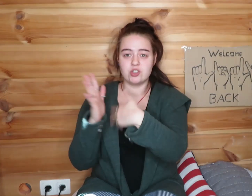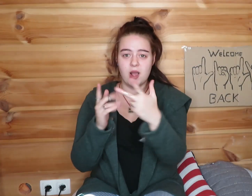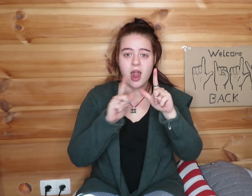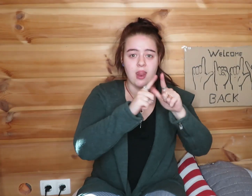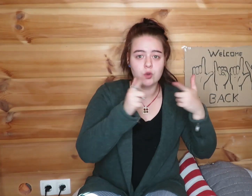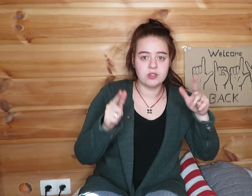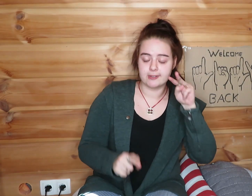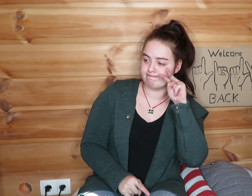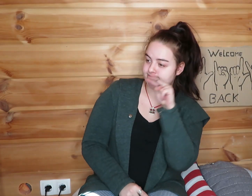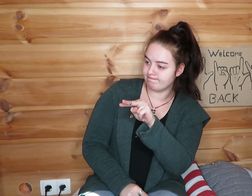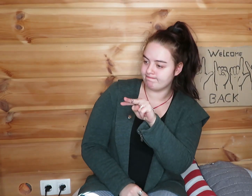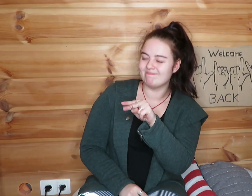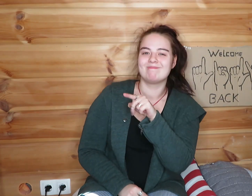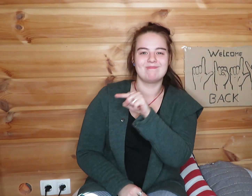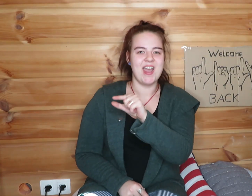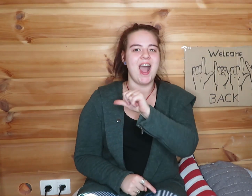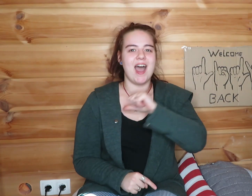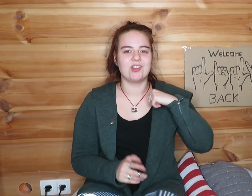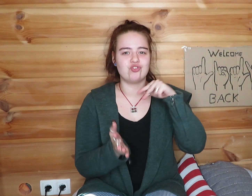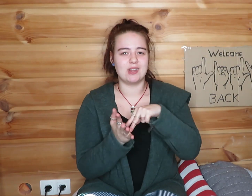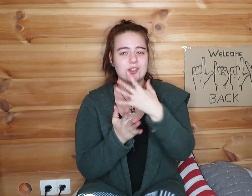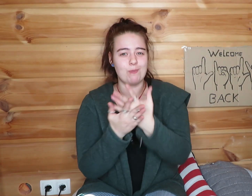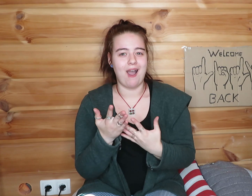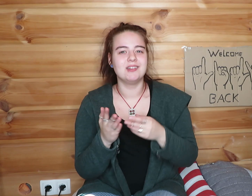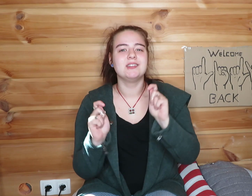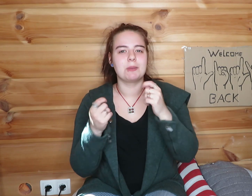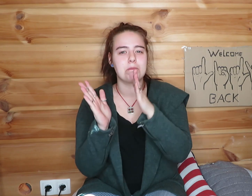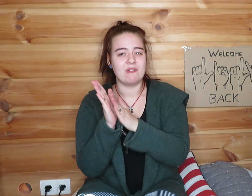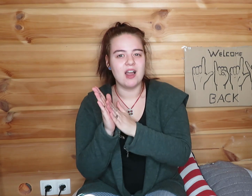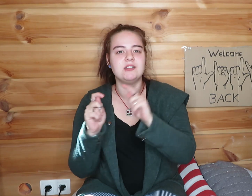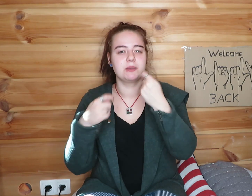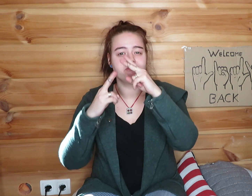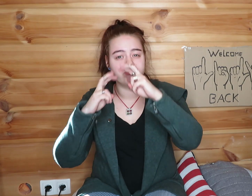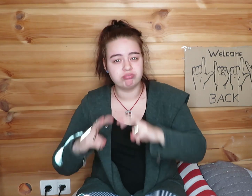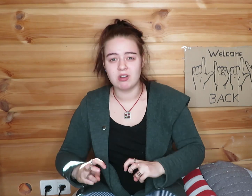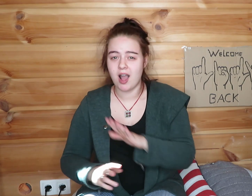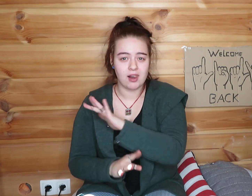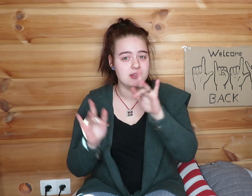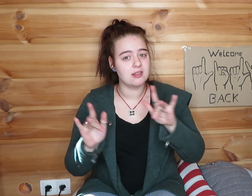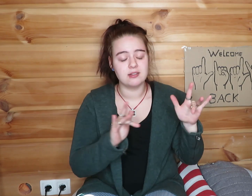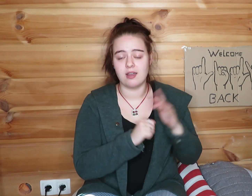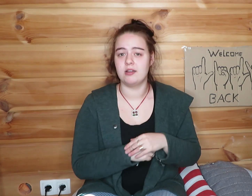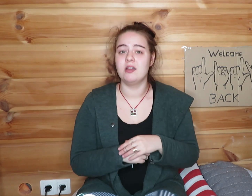Sign language doesn’t mirror spoken language. There is proof and research about it.